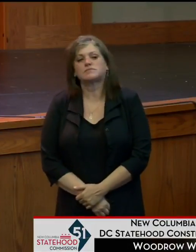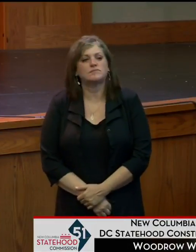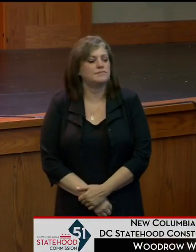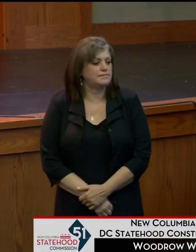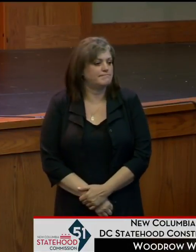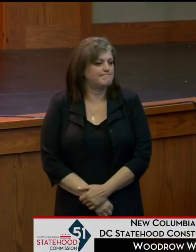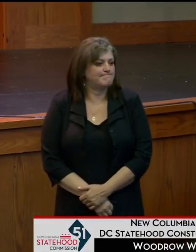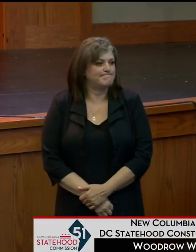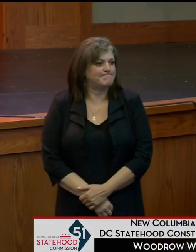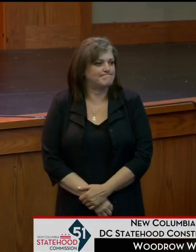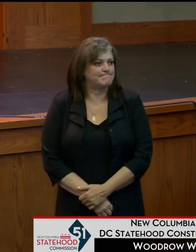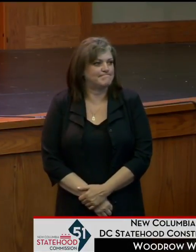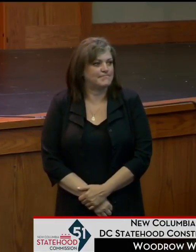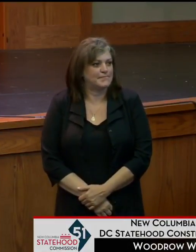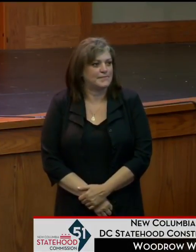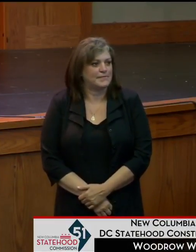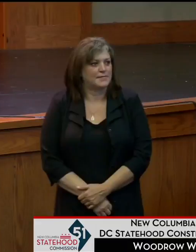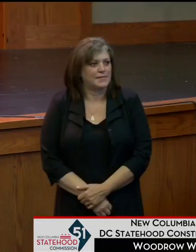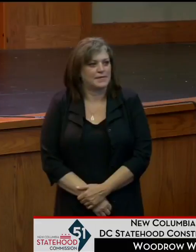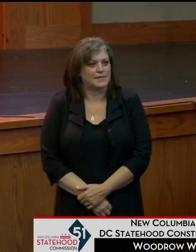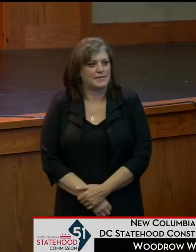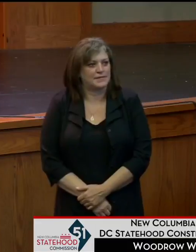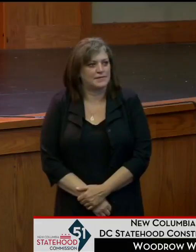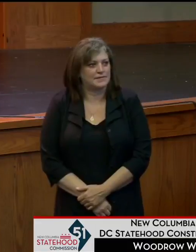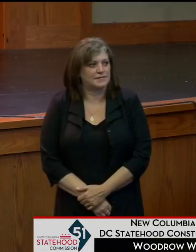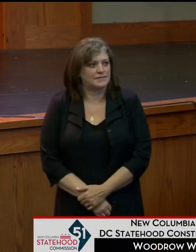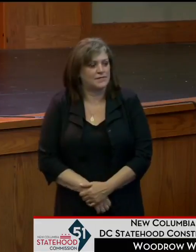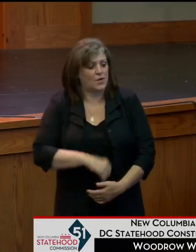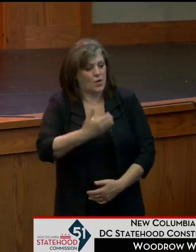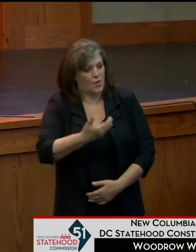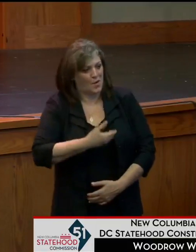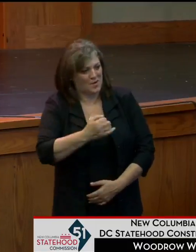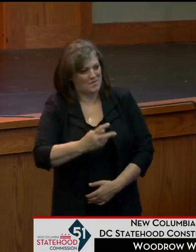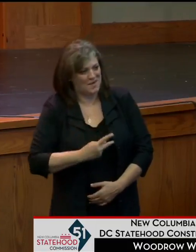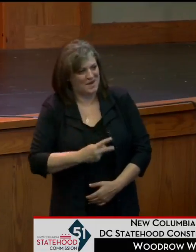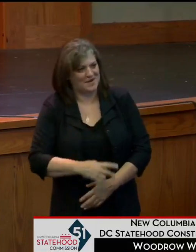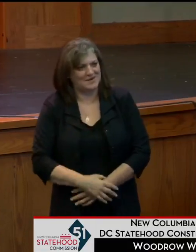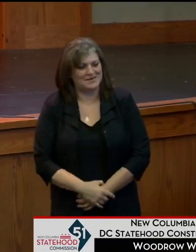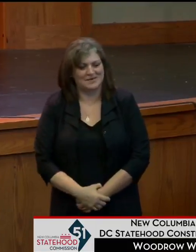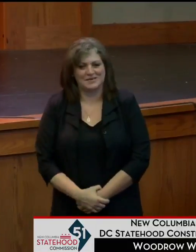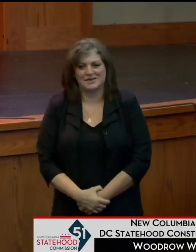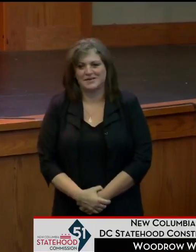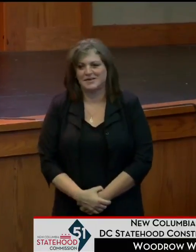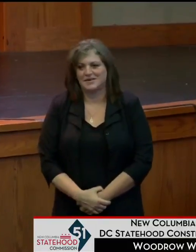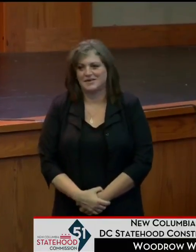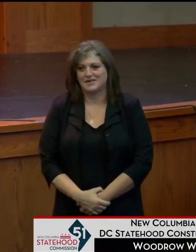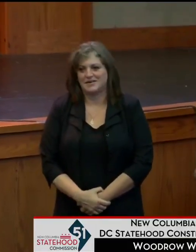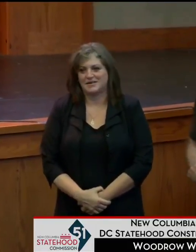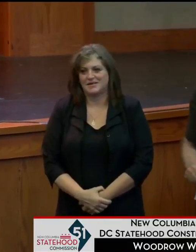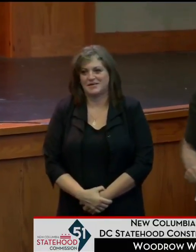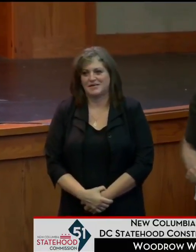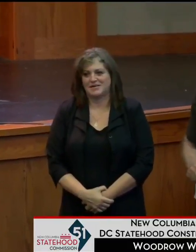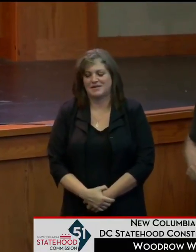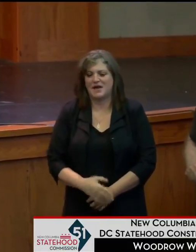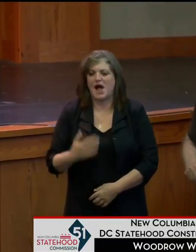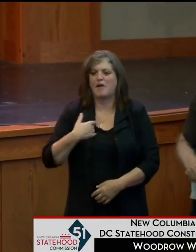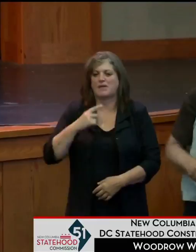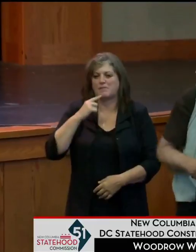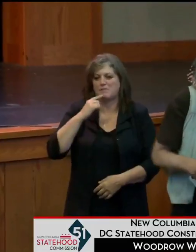[NAMES CALLED] WELCOME BACK. I WILL BE A LITTLE MORE SERIOUS TODAY.